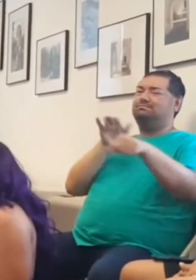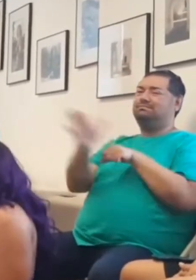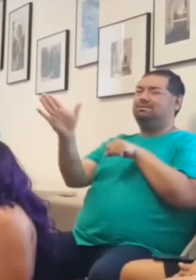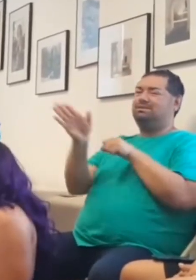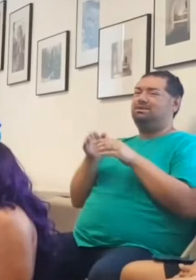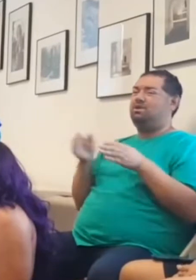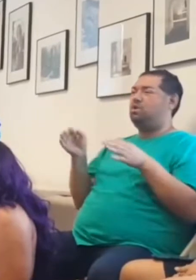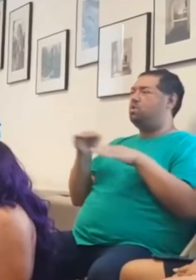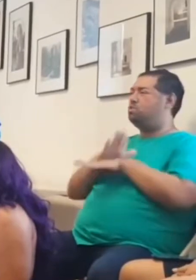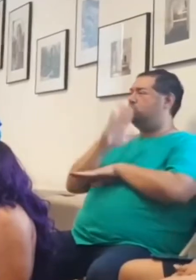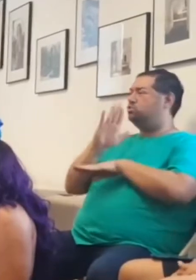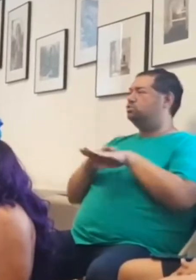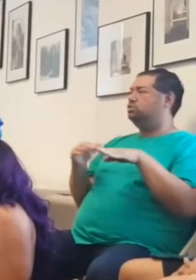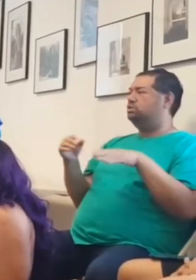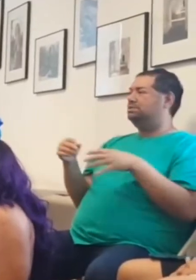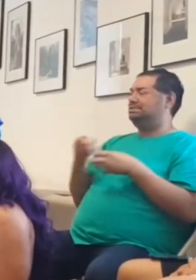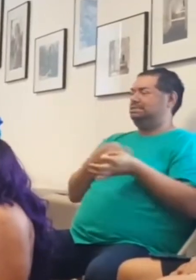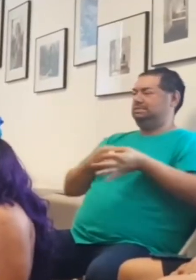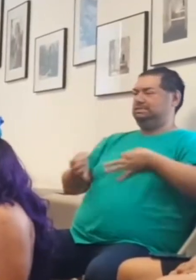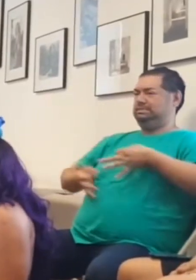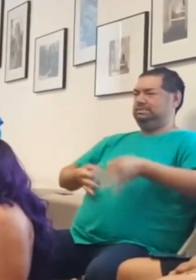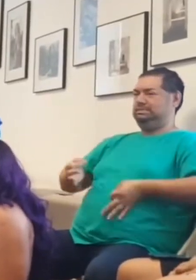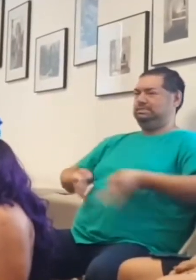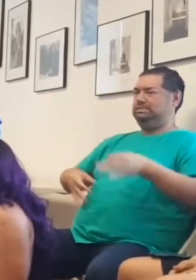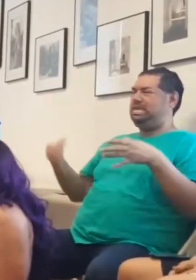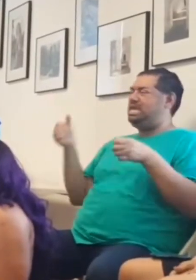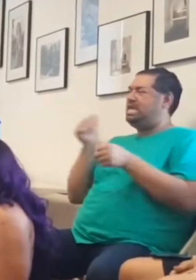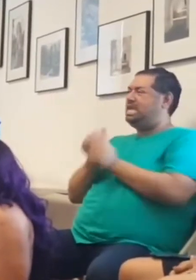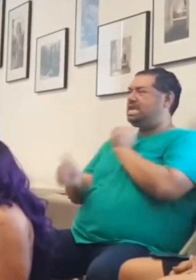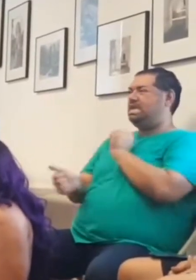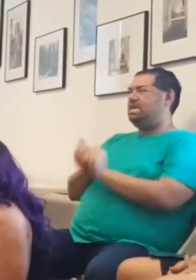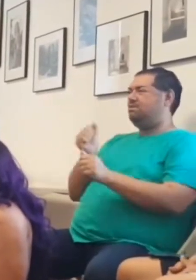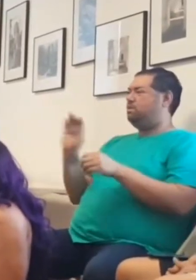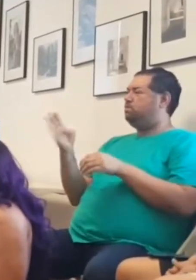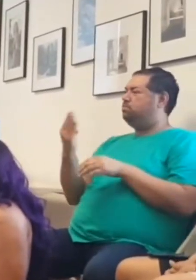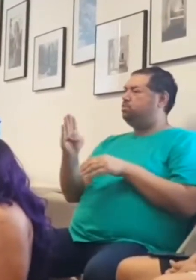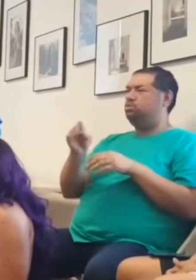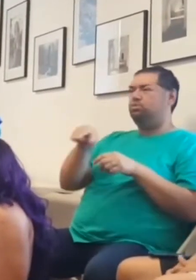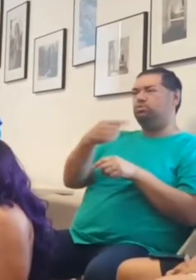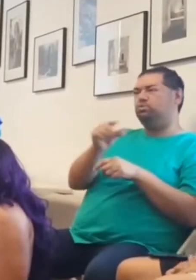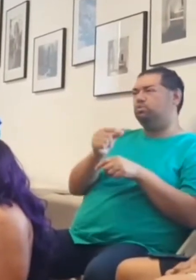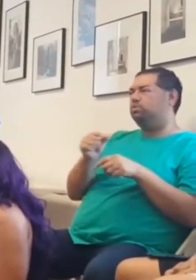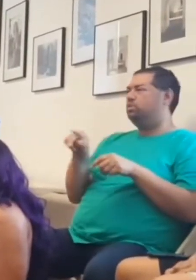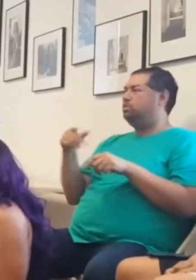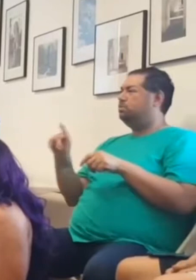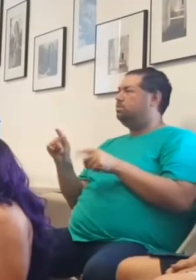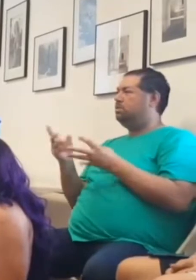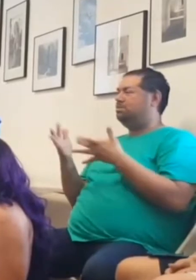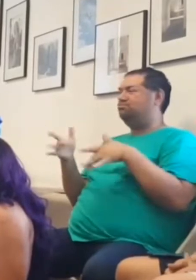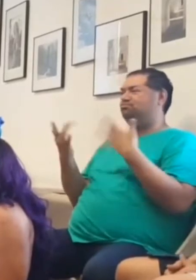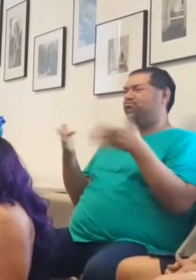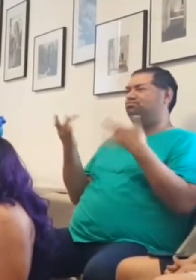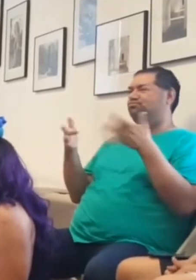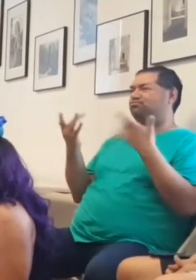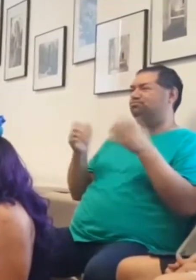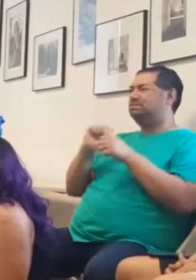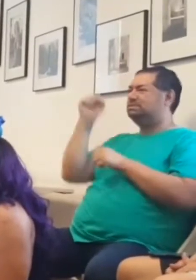His scales were every shade of blue and green and purple, with sparkling silver scales among them.